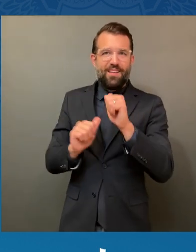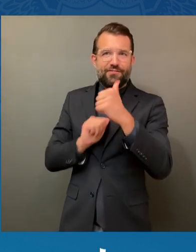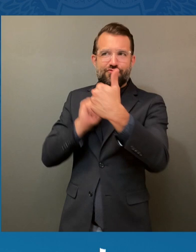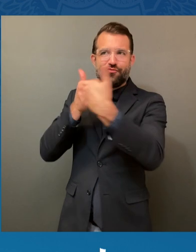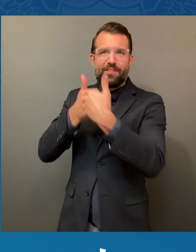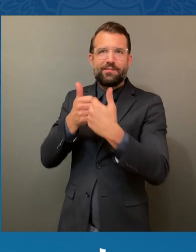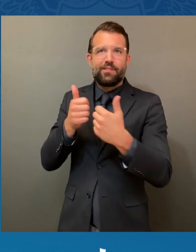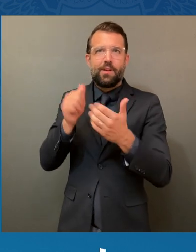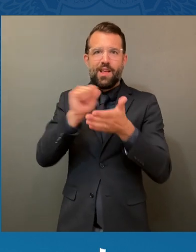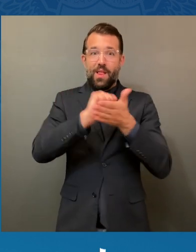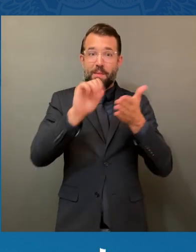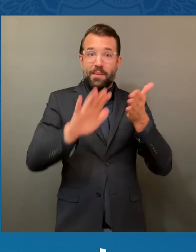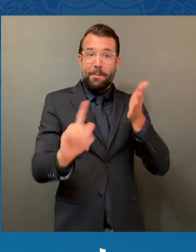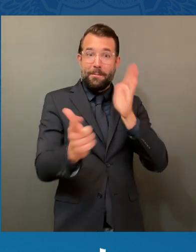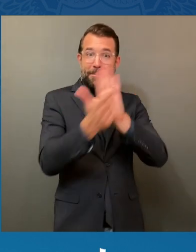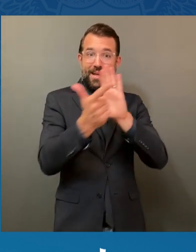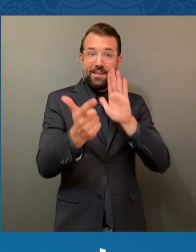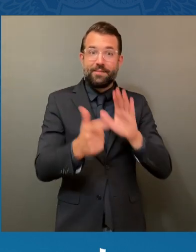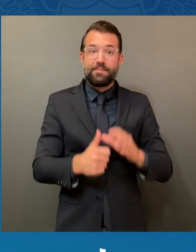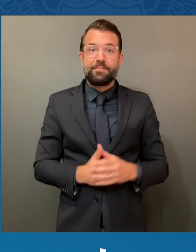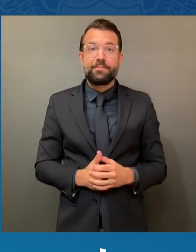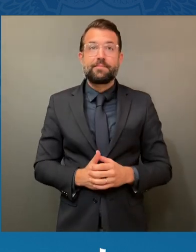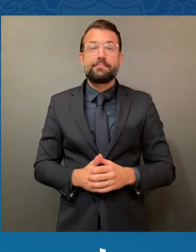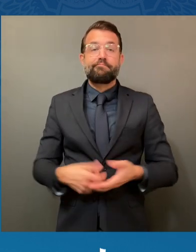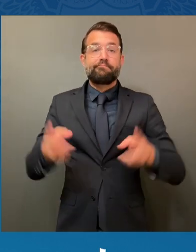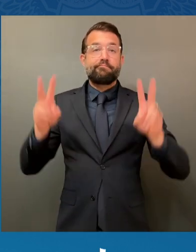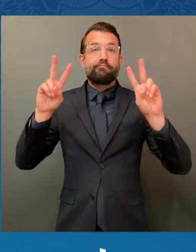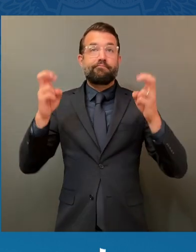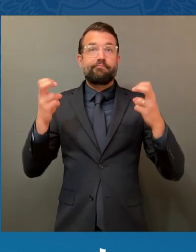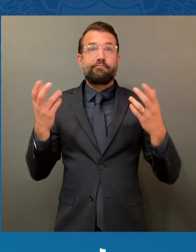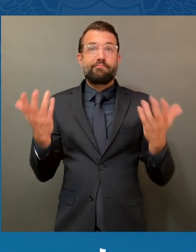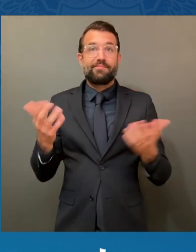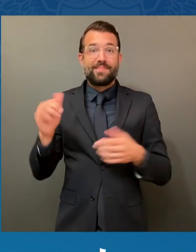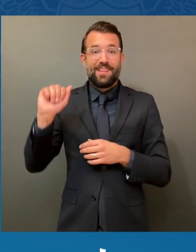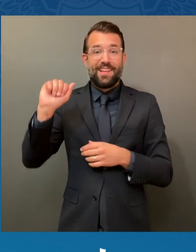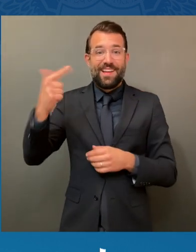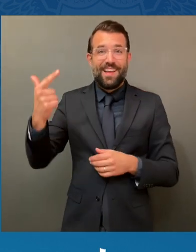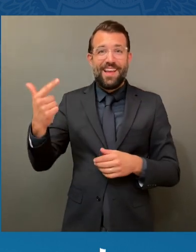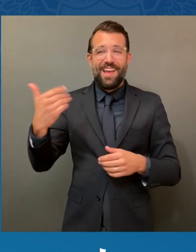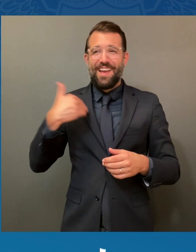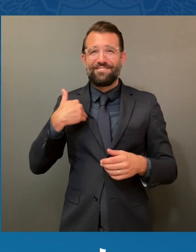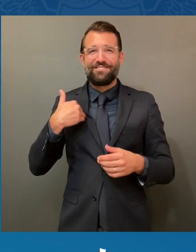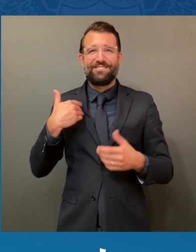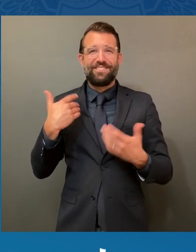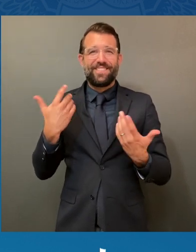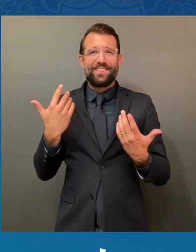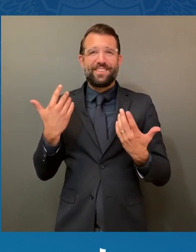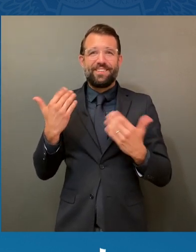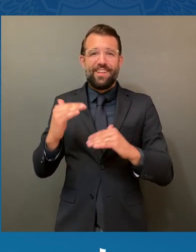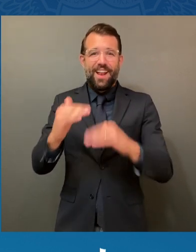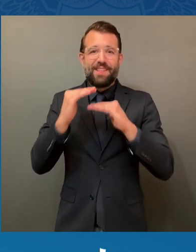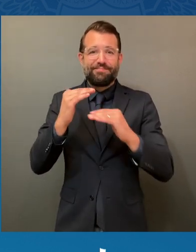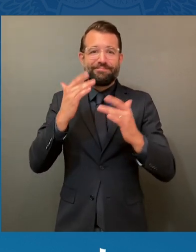Listen to this: With the limited resources every attorney general has, our friend here has to use his resources